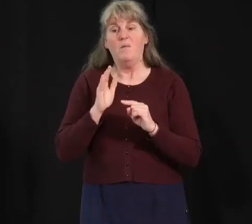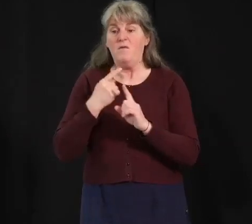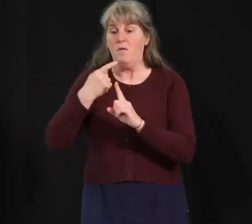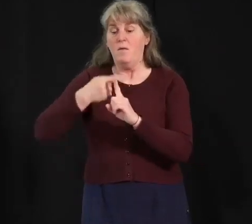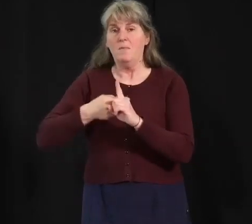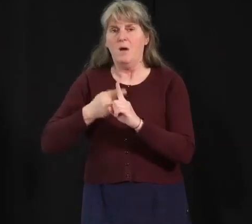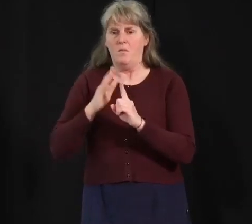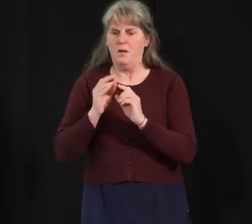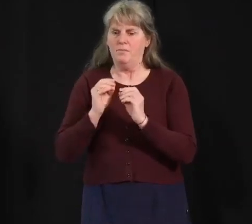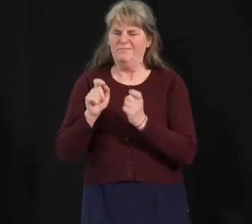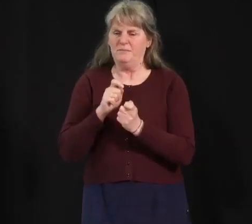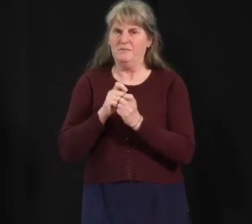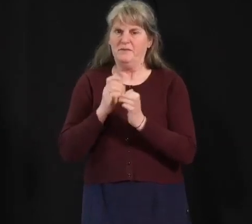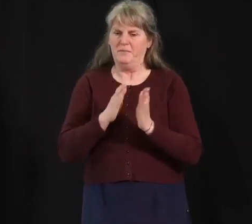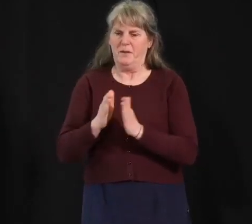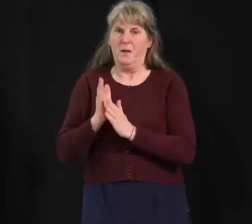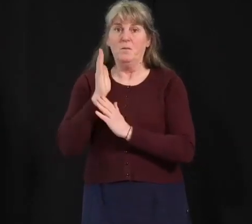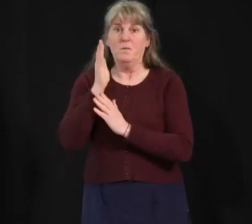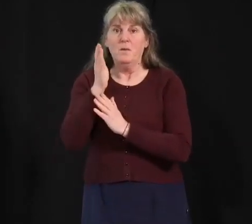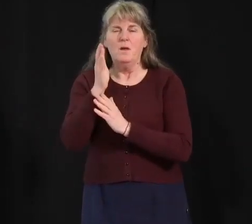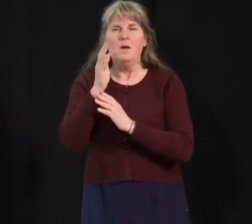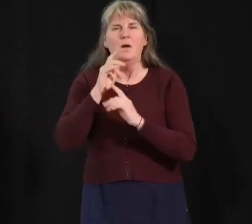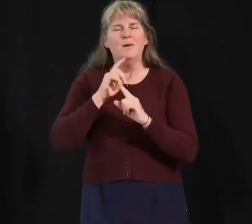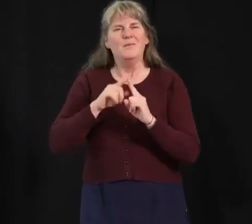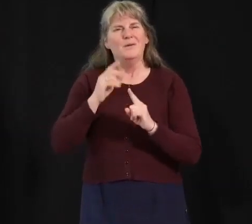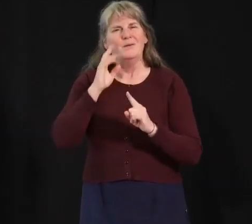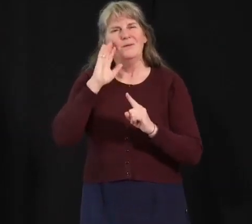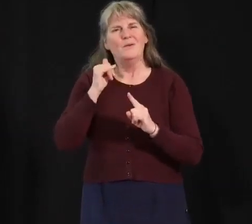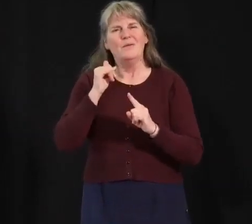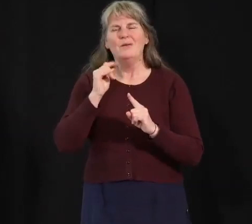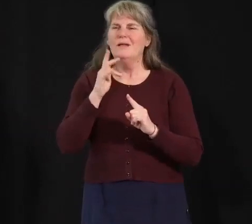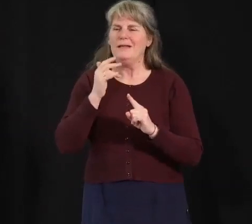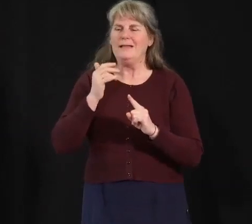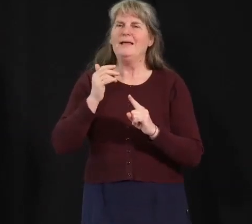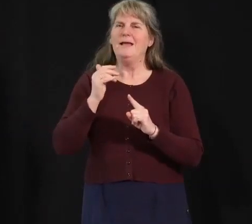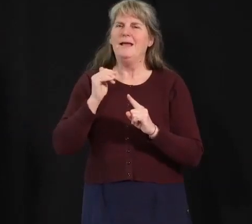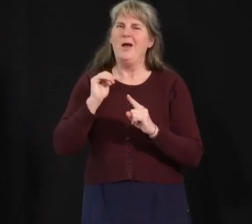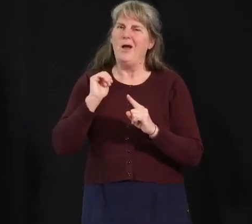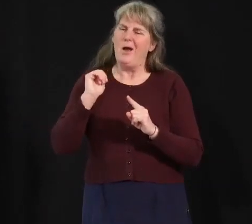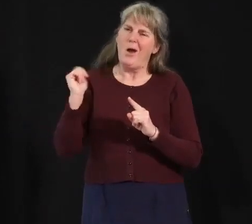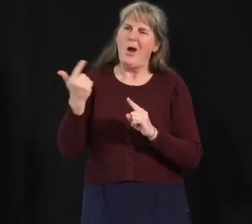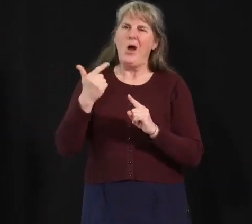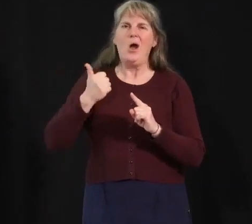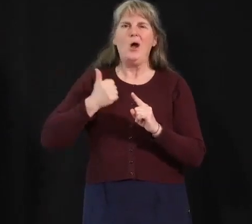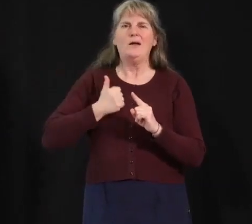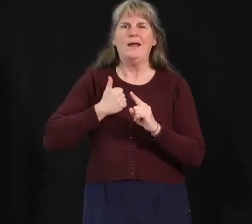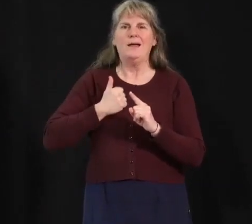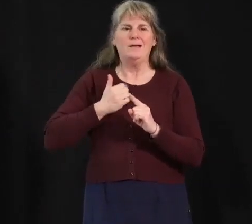counterpart in Northwest Territories talks about, at a minimum.